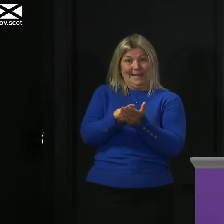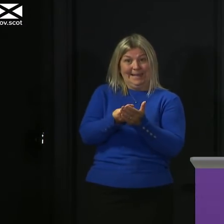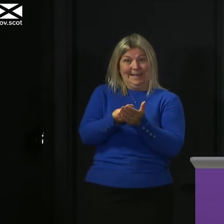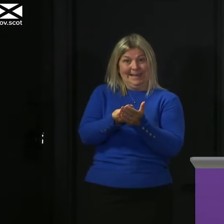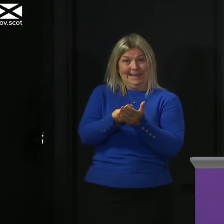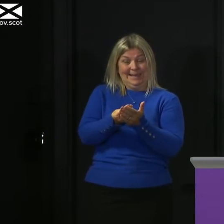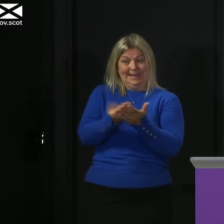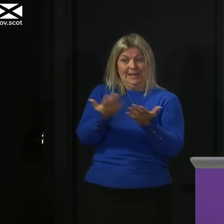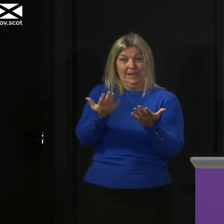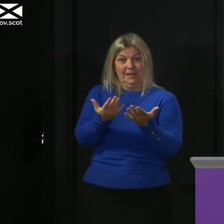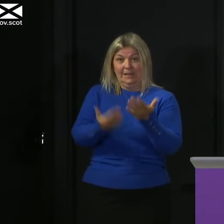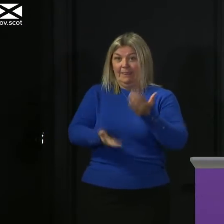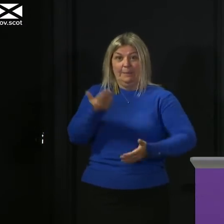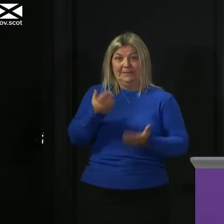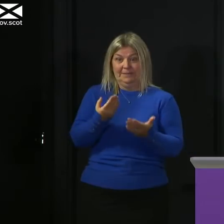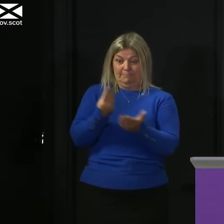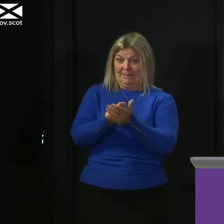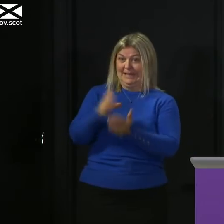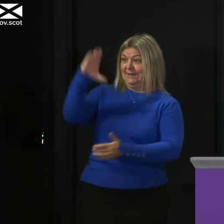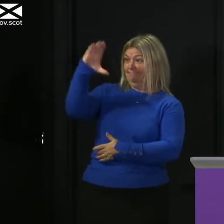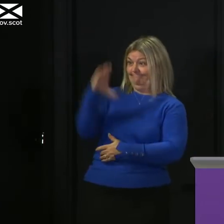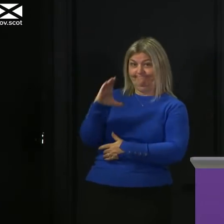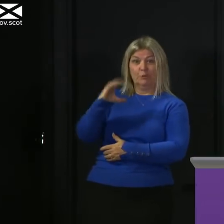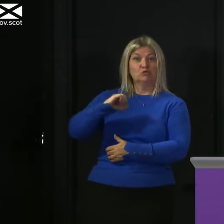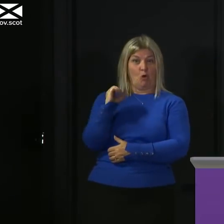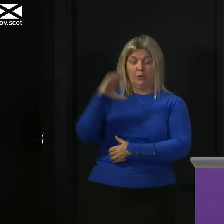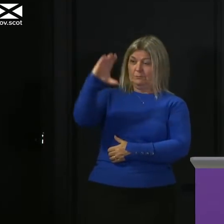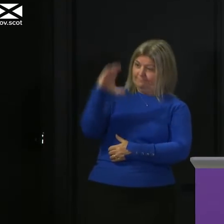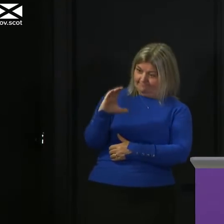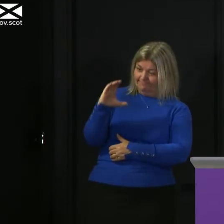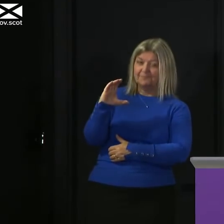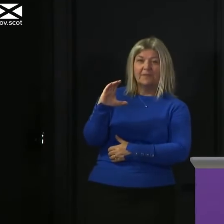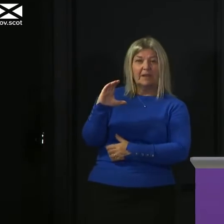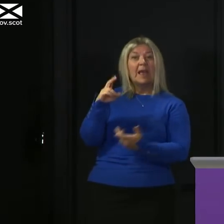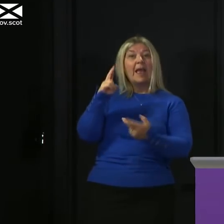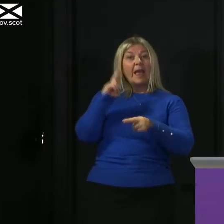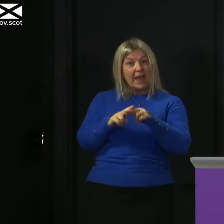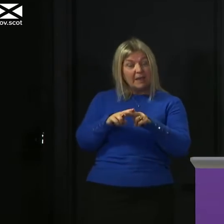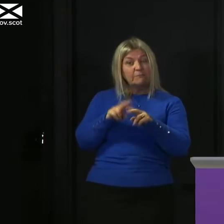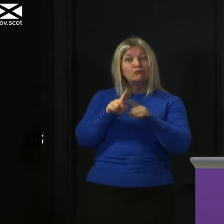and therefore, if we are to provide financial support over and above what we are already doing,